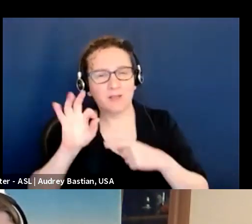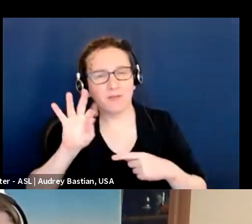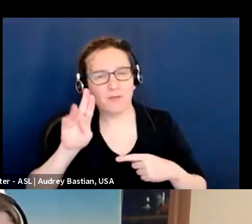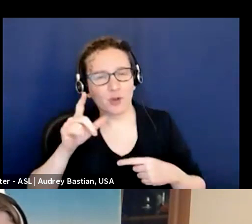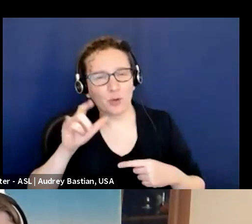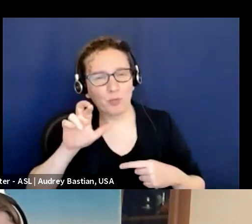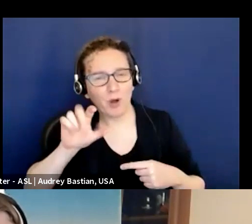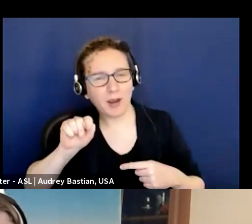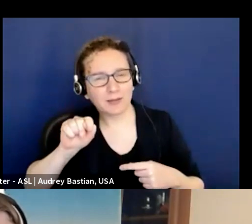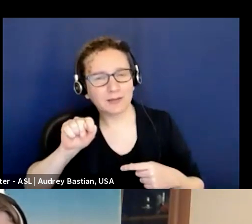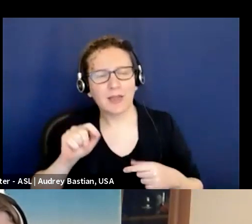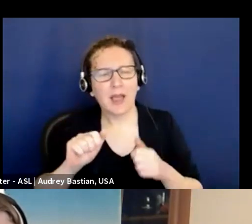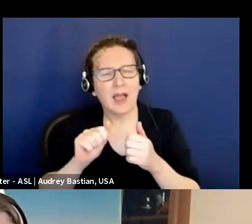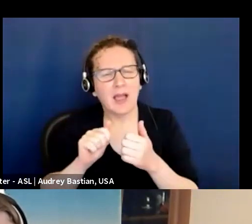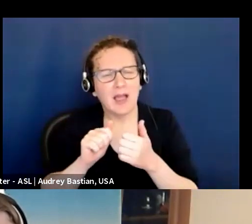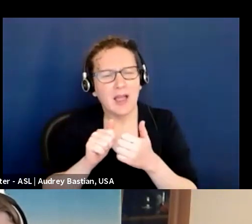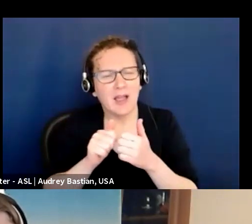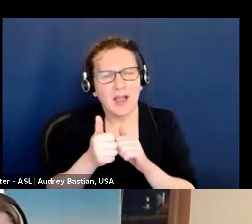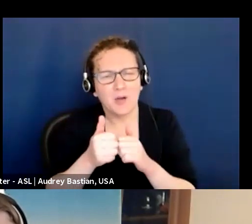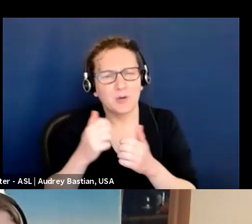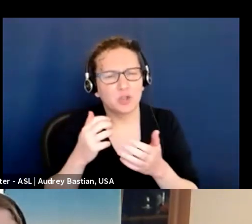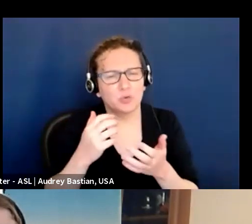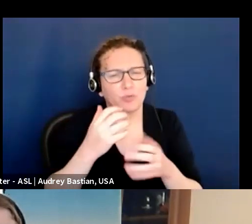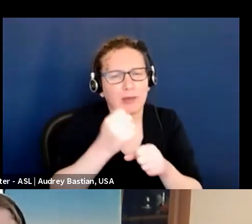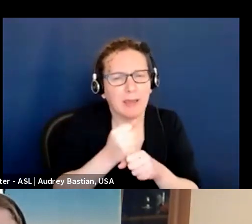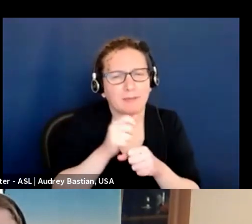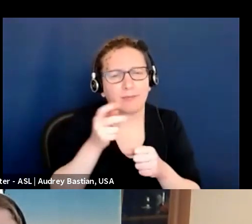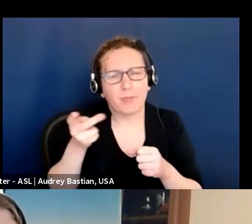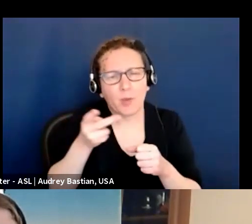especially, too, on your Congress-Bundestag how did you? you know being a high school student,